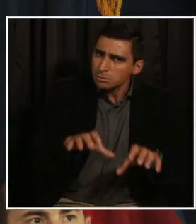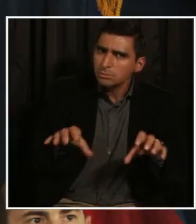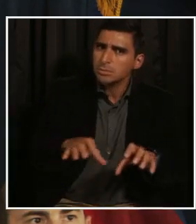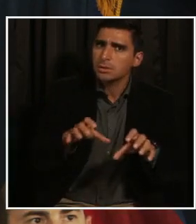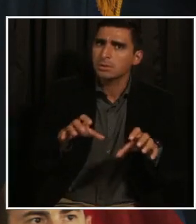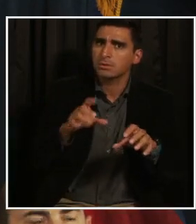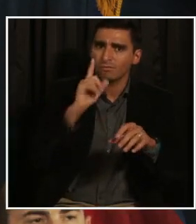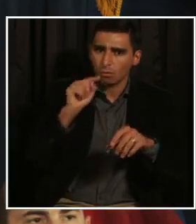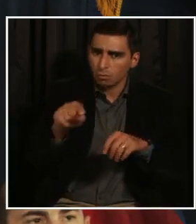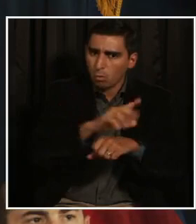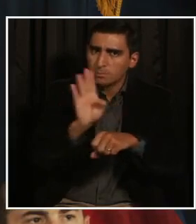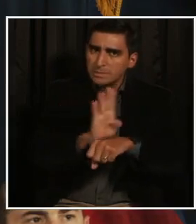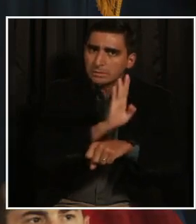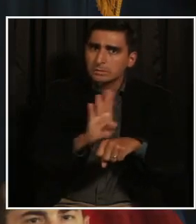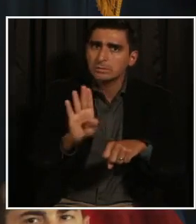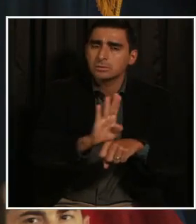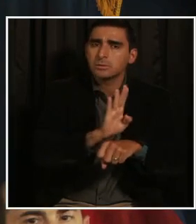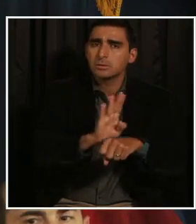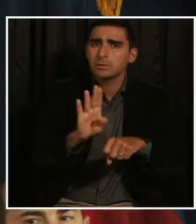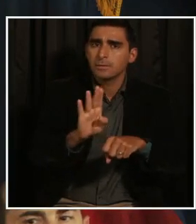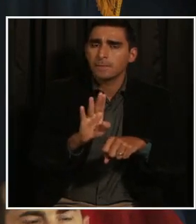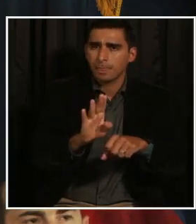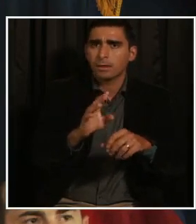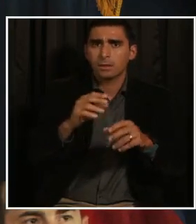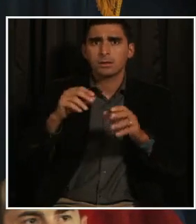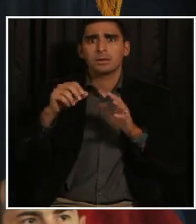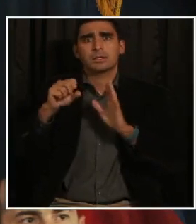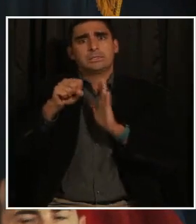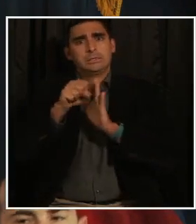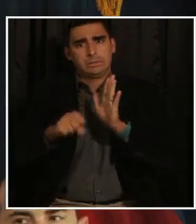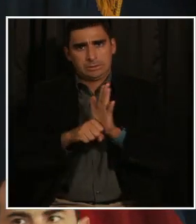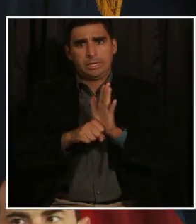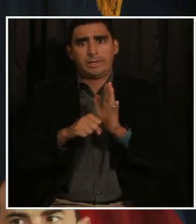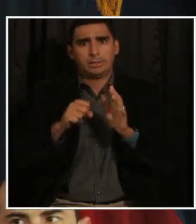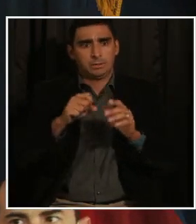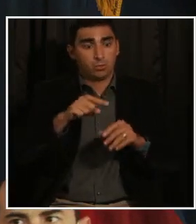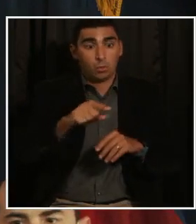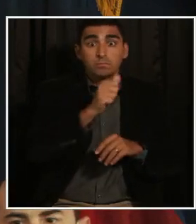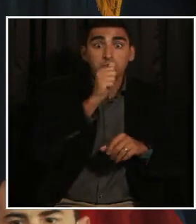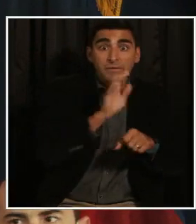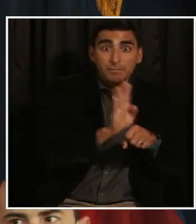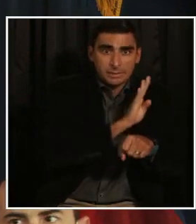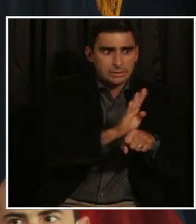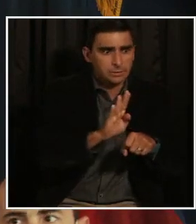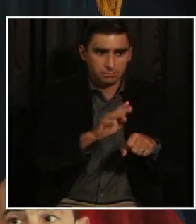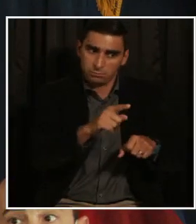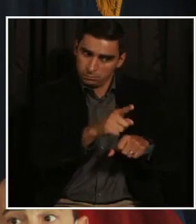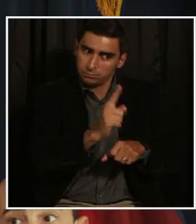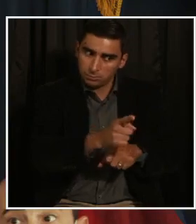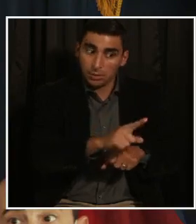to you know the state making sure private businesses are enforcing this look um we